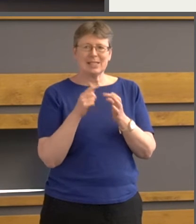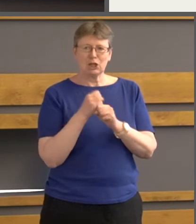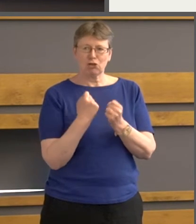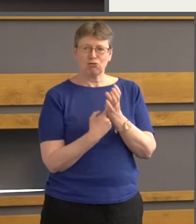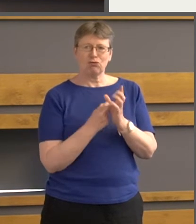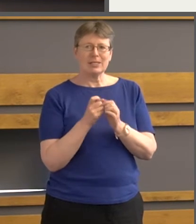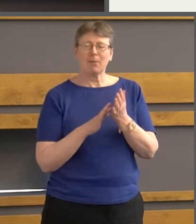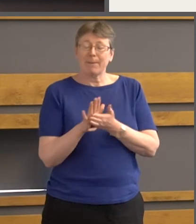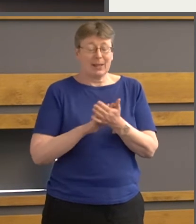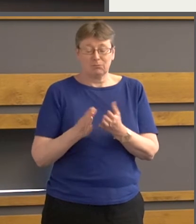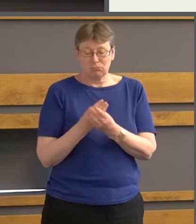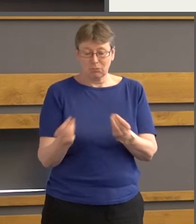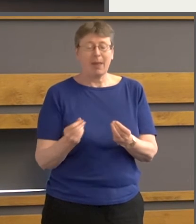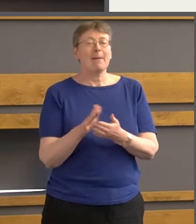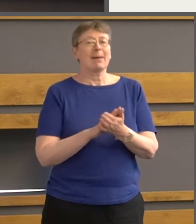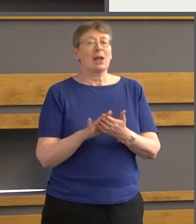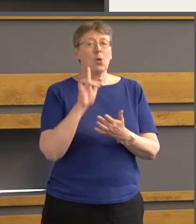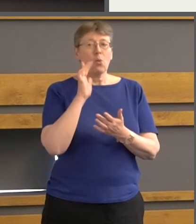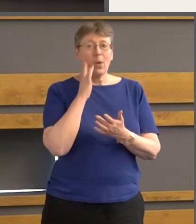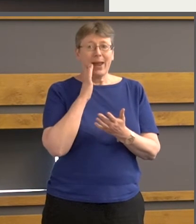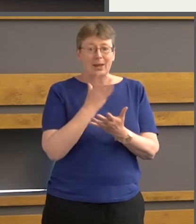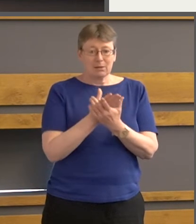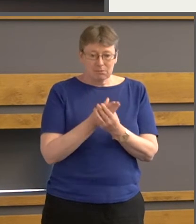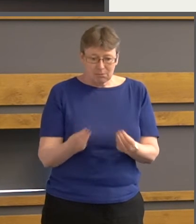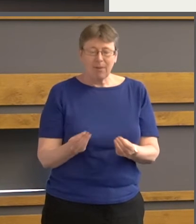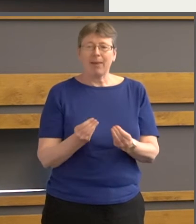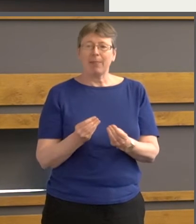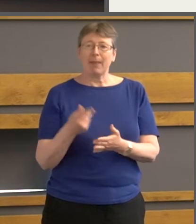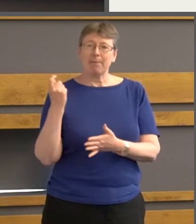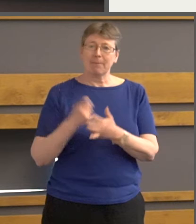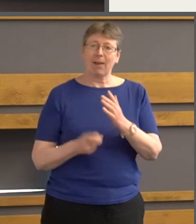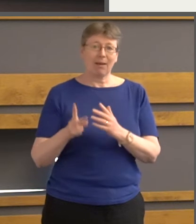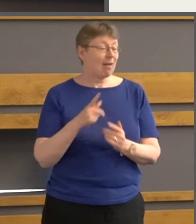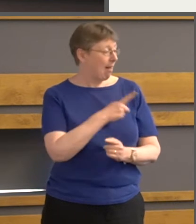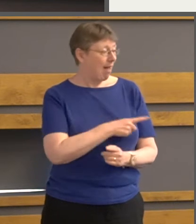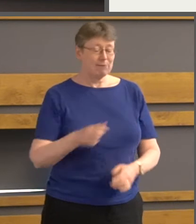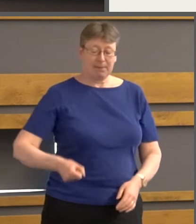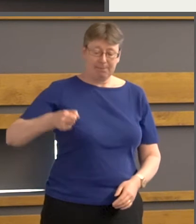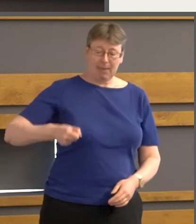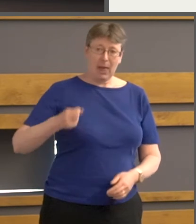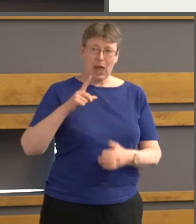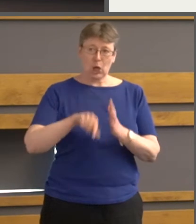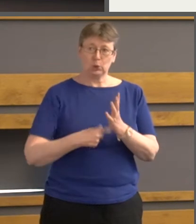and it would keep the industry going. We used jute bags. In fact, I'm carrying one today and my husband too is carrying another today.